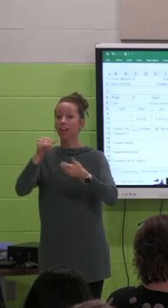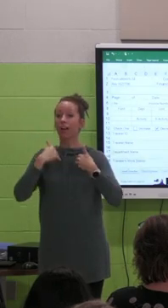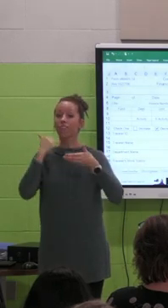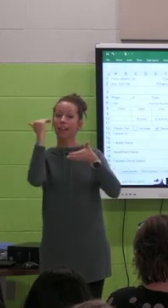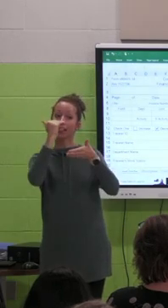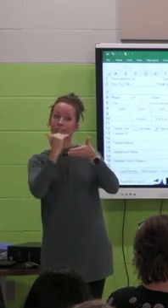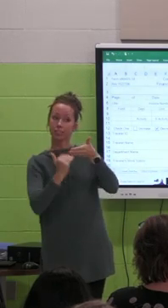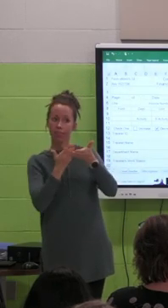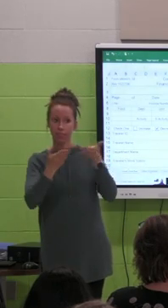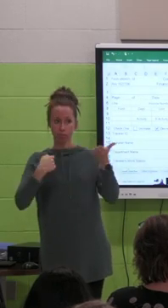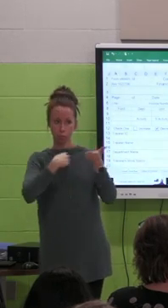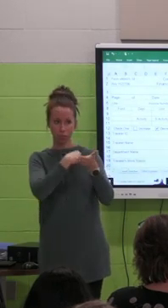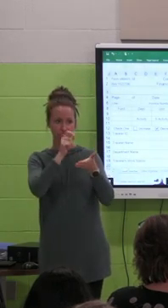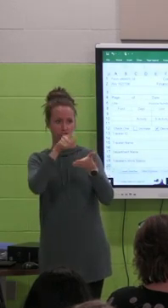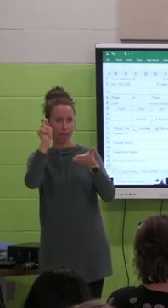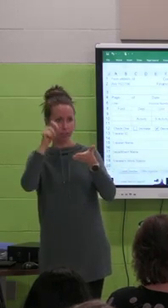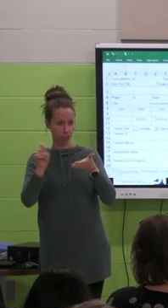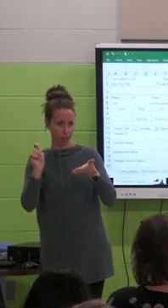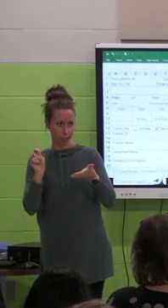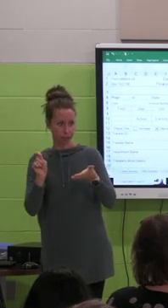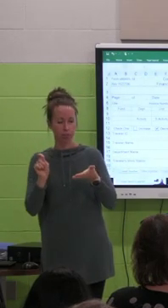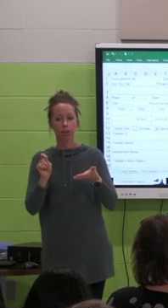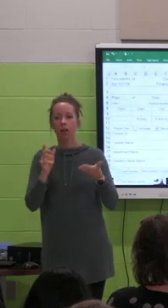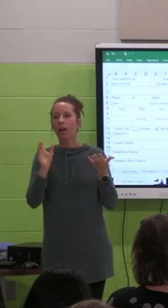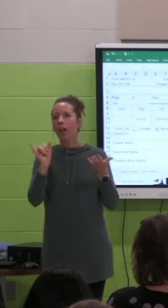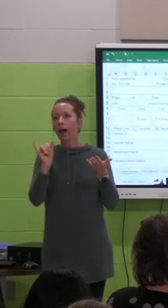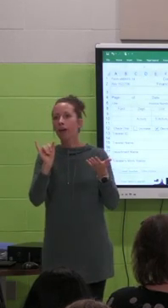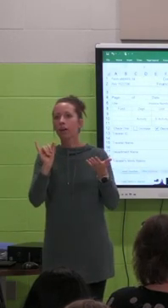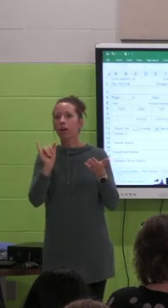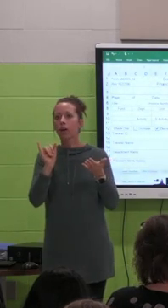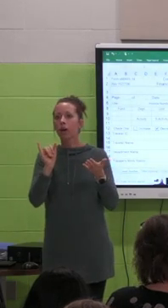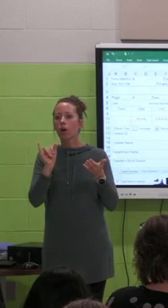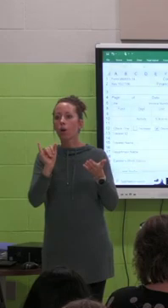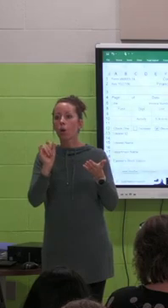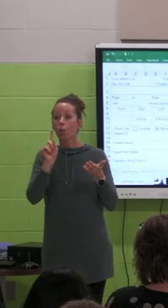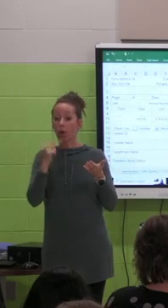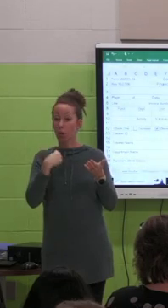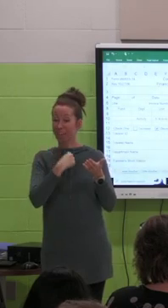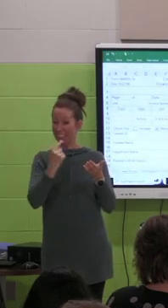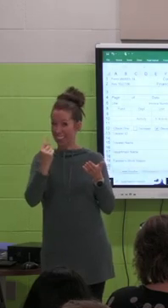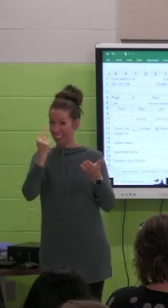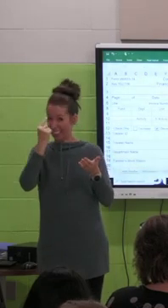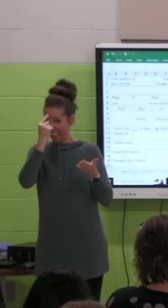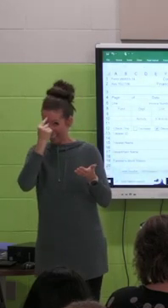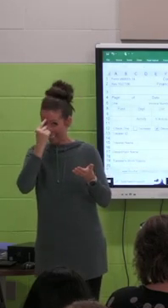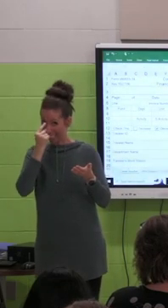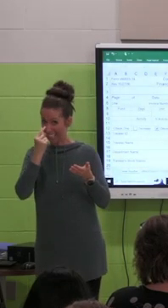that we can check think categories where we think it comes from okay we try to get